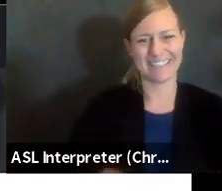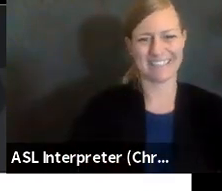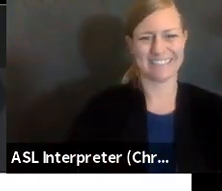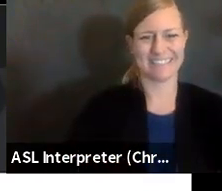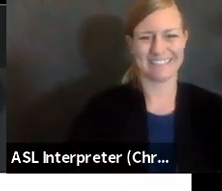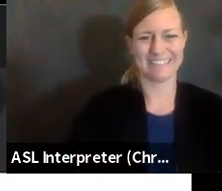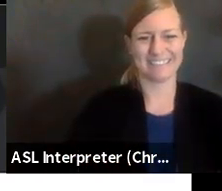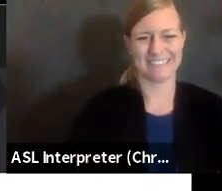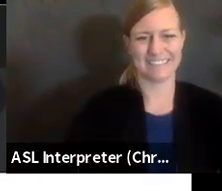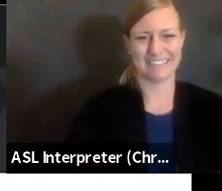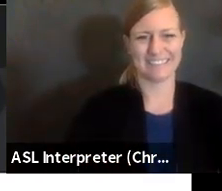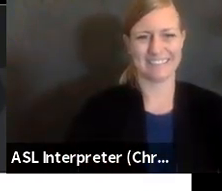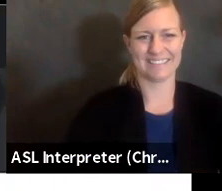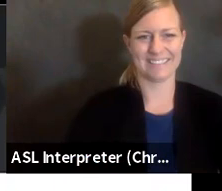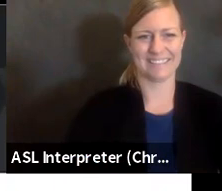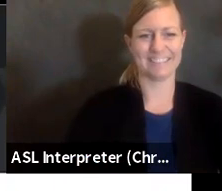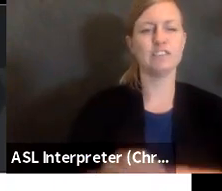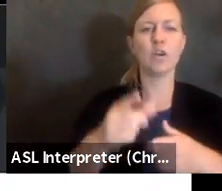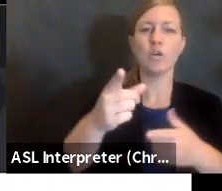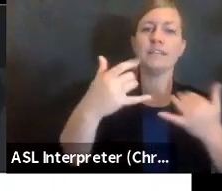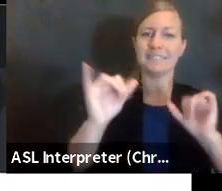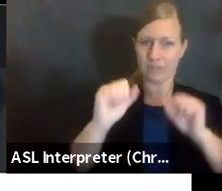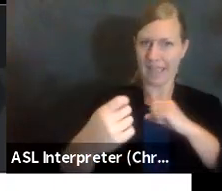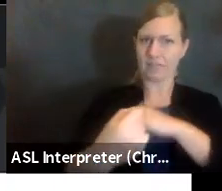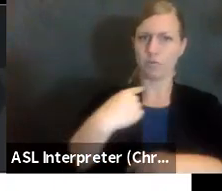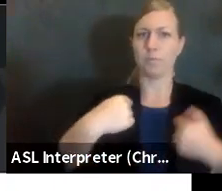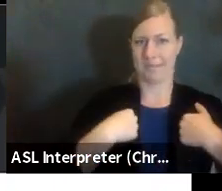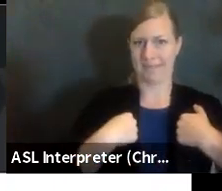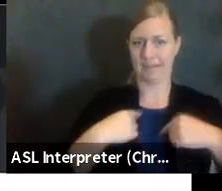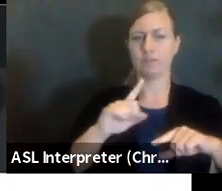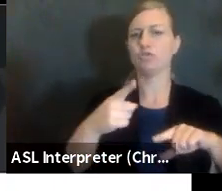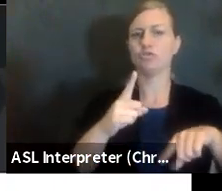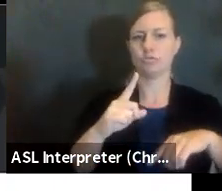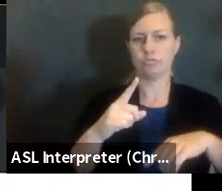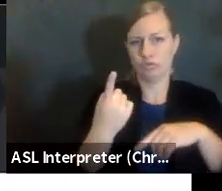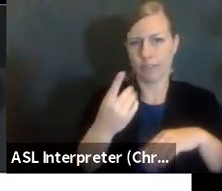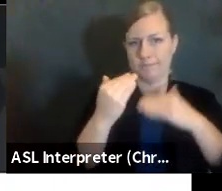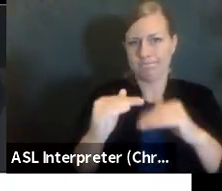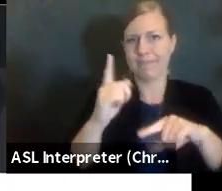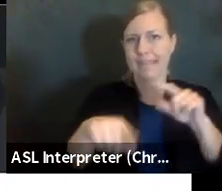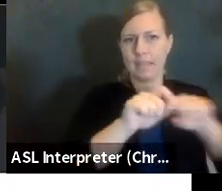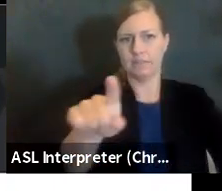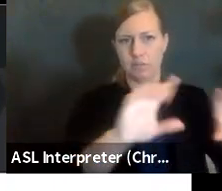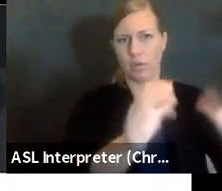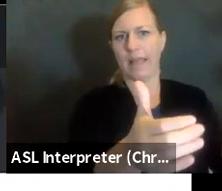ESD 112 - Katherine Livick: So it wouldn't preclude you from communicating with me. I can also sort my students in a couple of different ways here. If I had more than one,